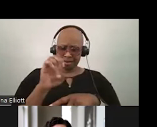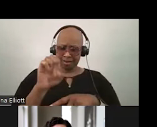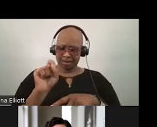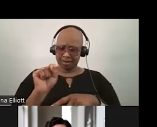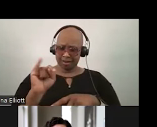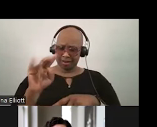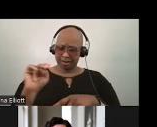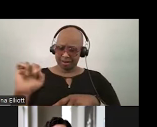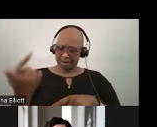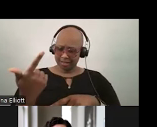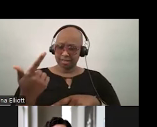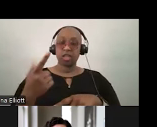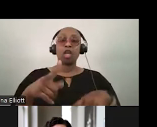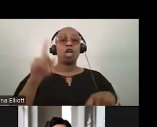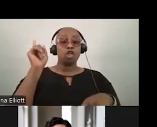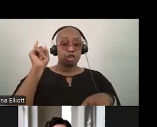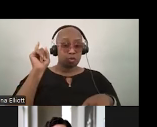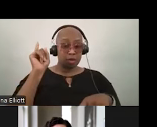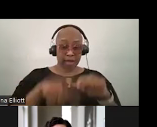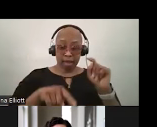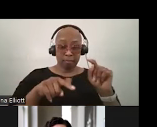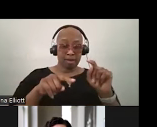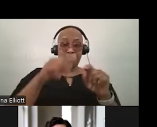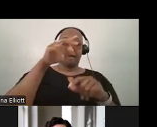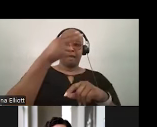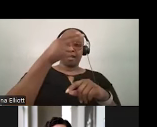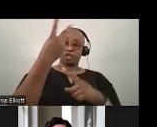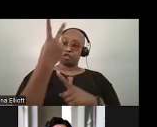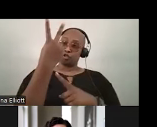to be an H1. You got to have that heading sorted. It's going to need to have that in